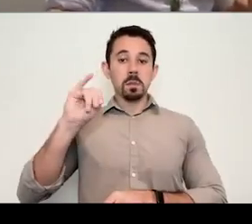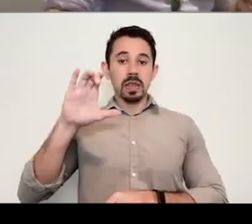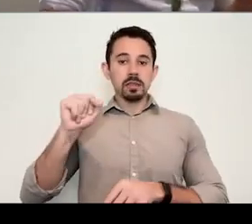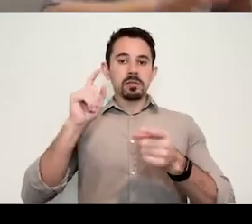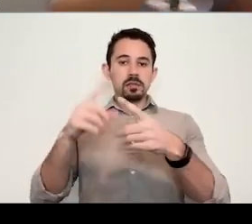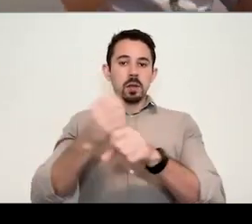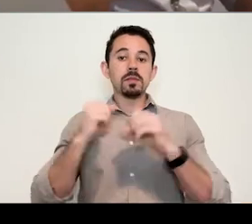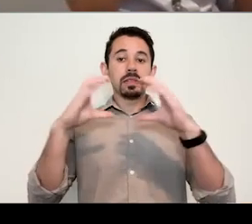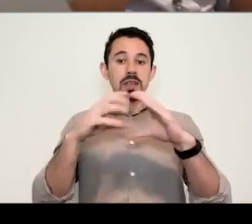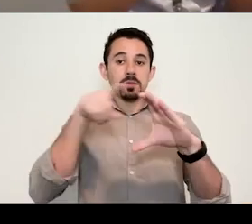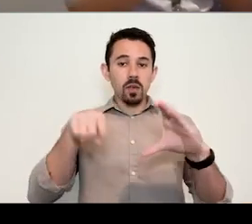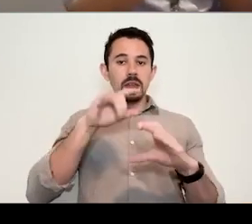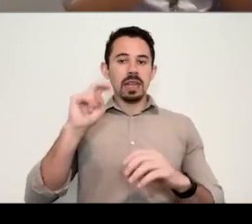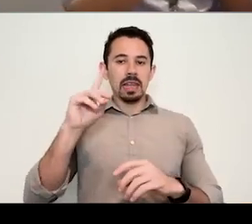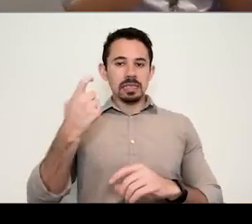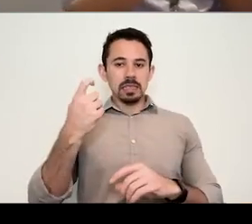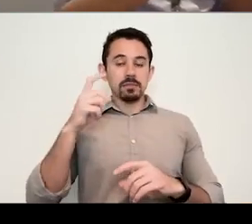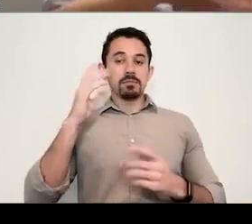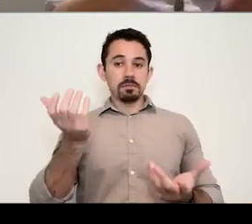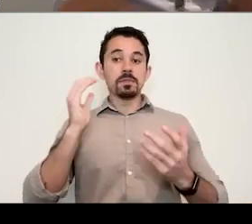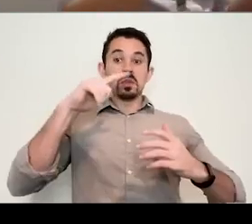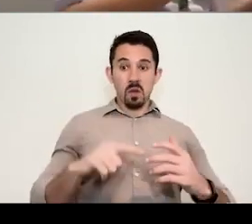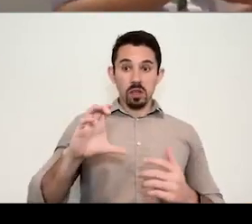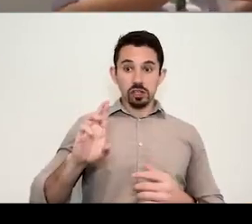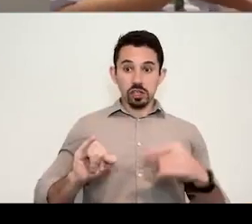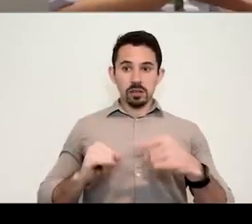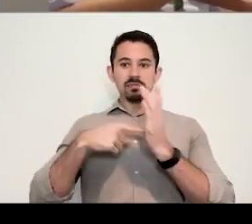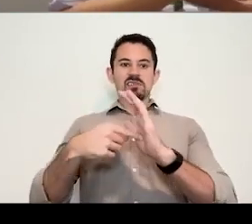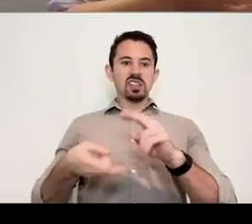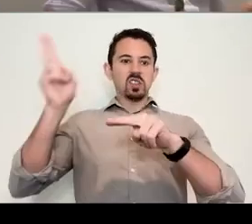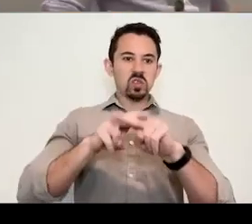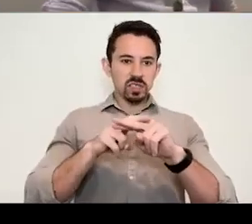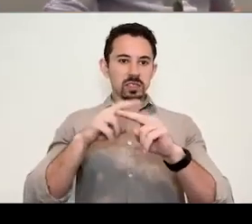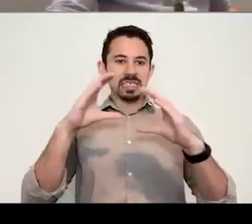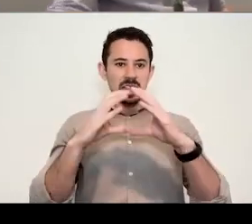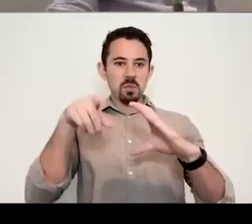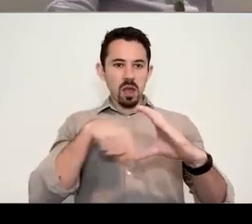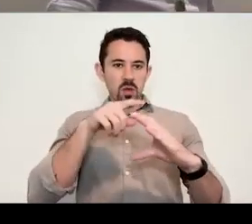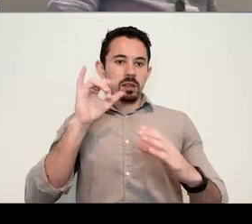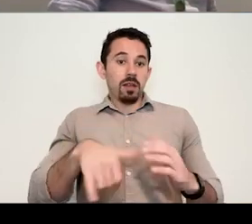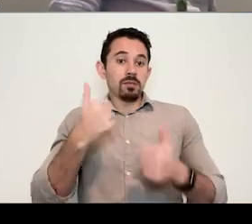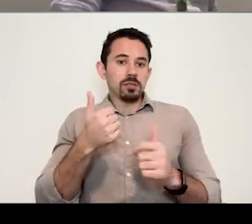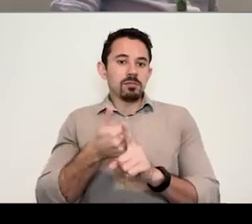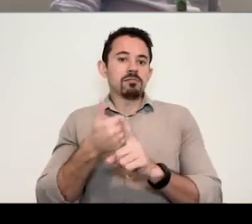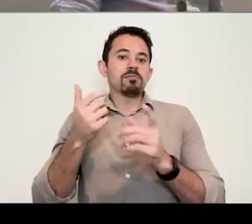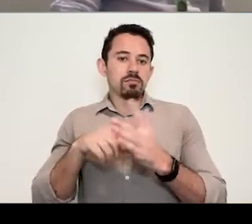is indicative of increased cell rounding which precedes apoptosis. The Clostridium difficile